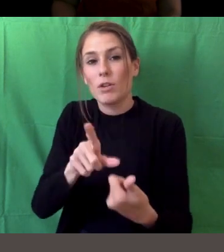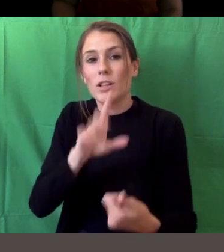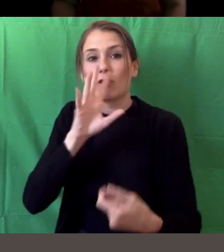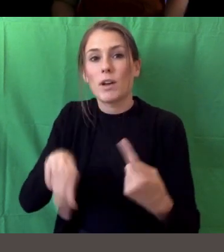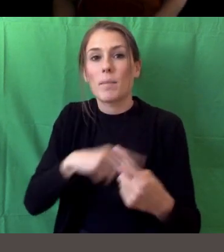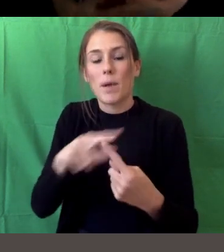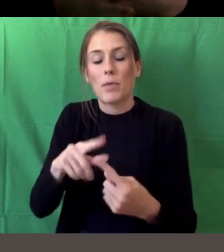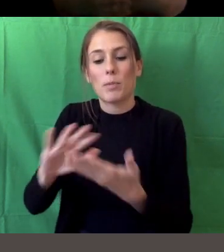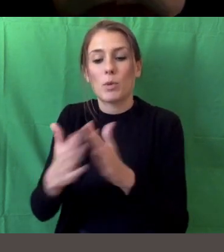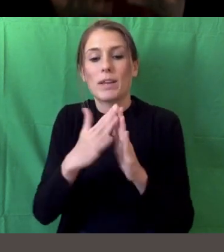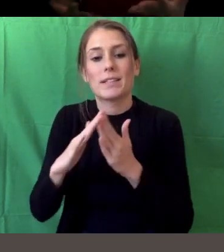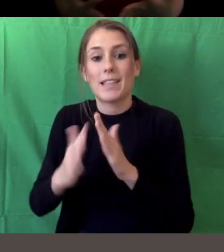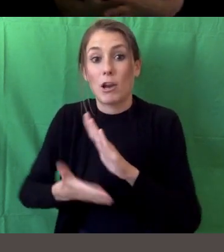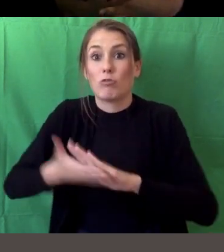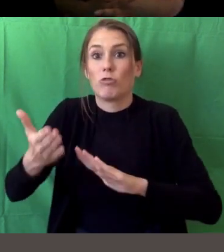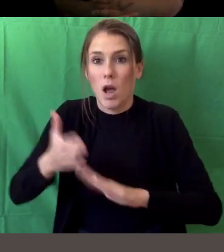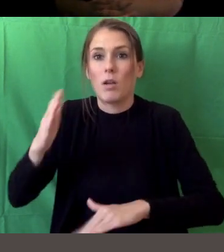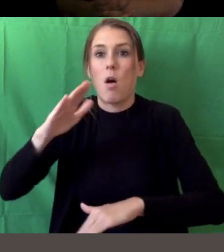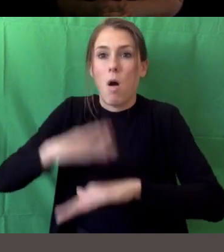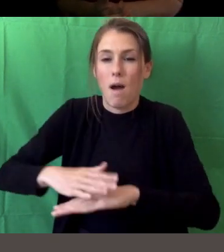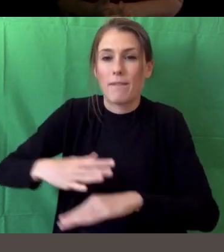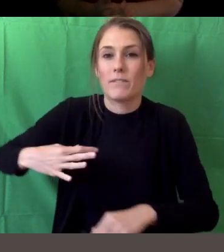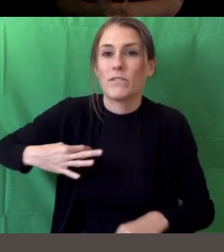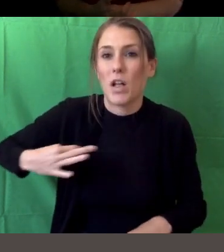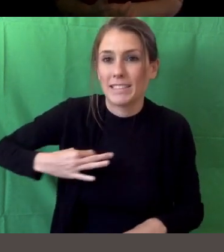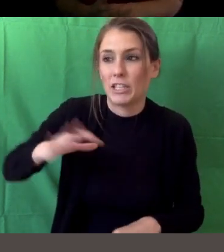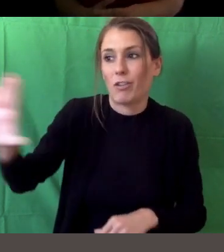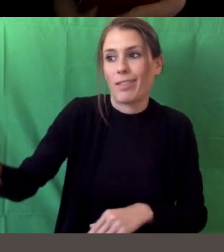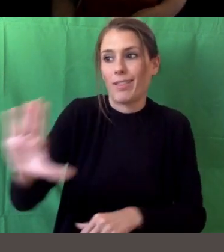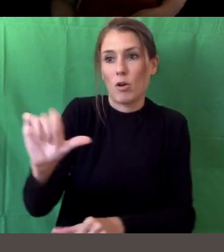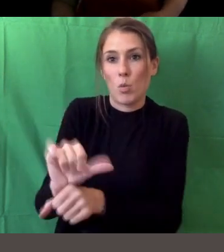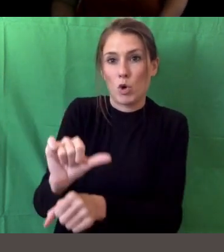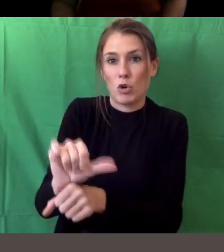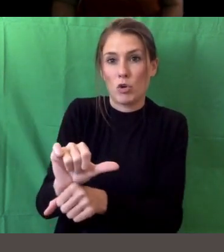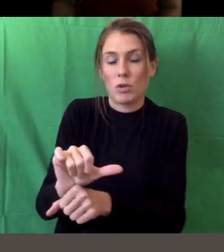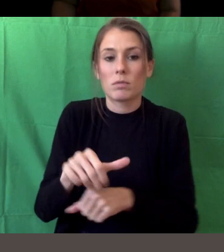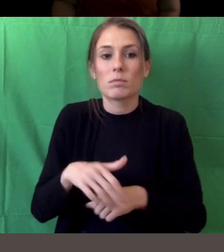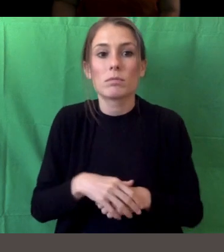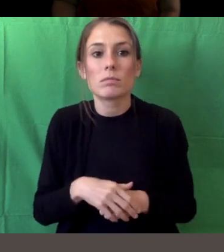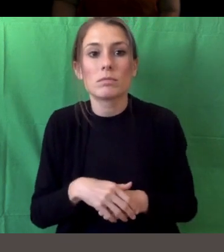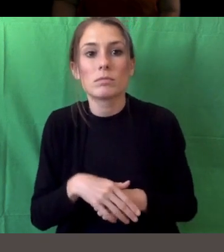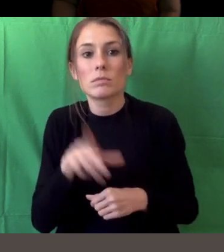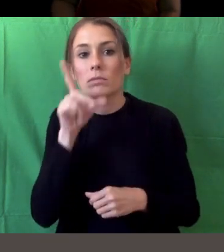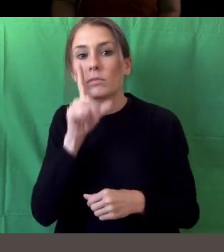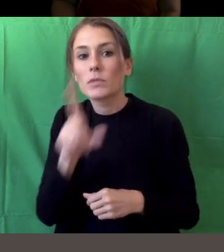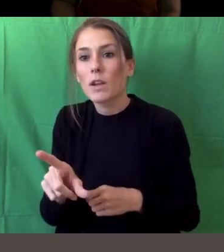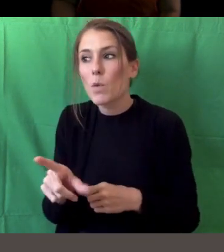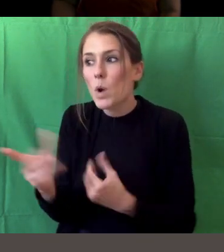I'm sort of speaking about the communities that are run on volunteer labor.